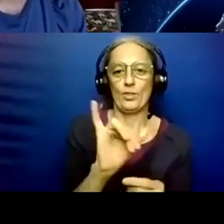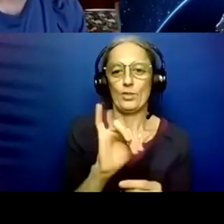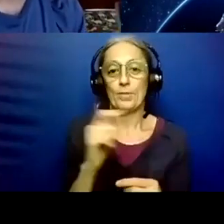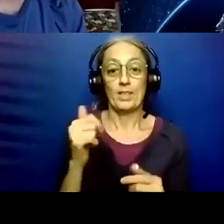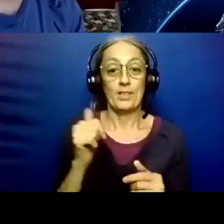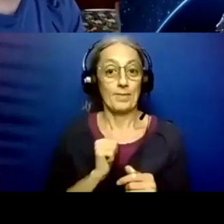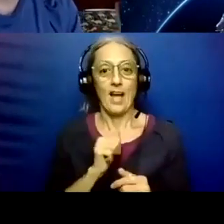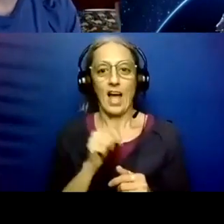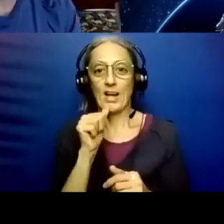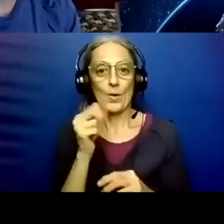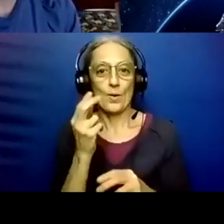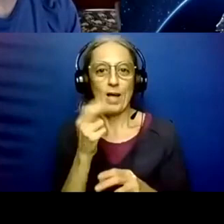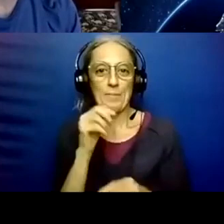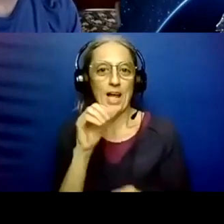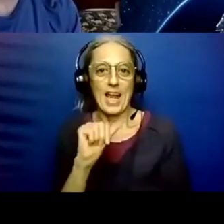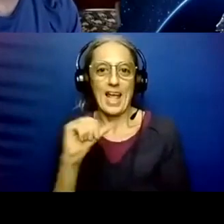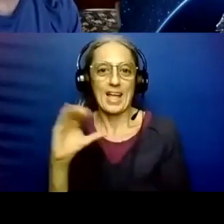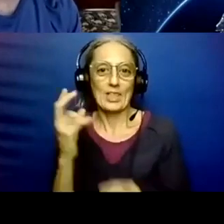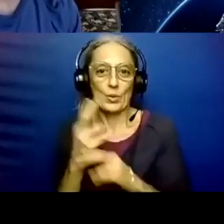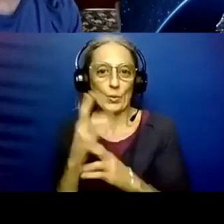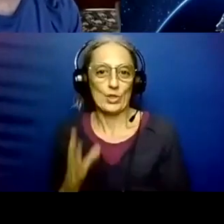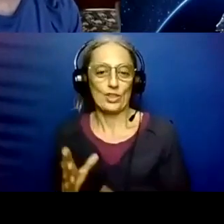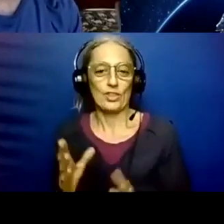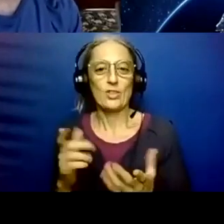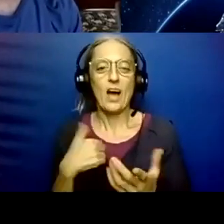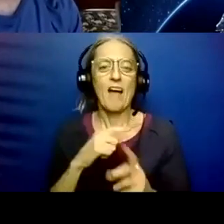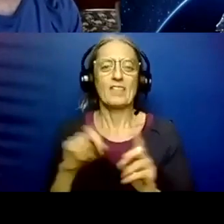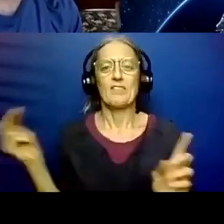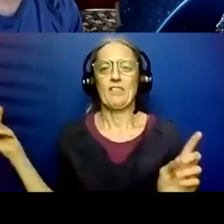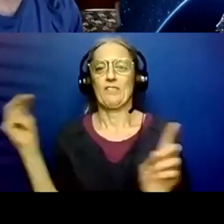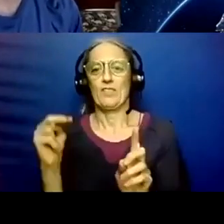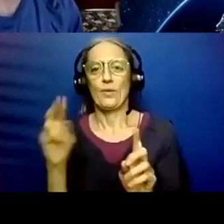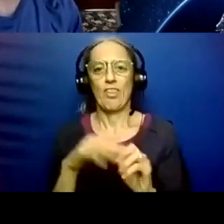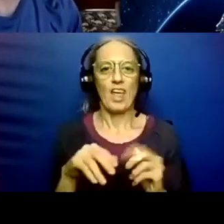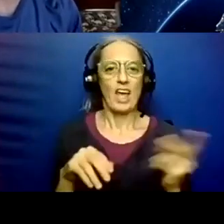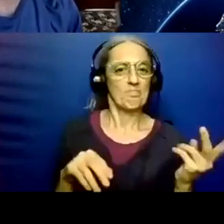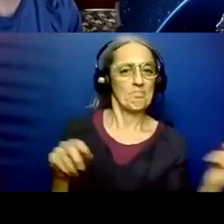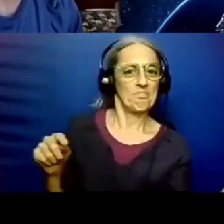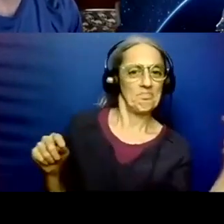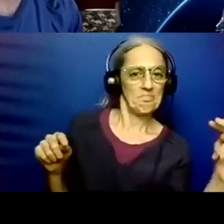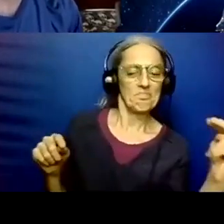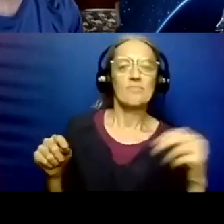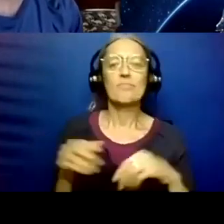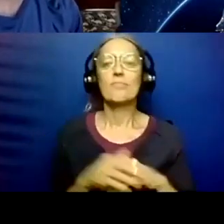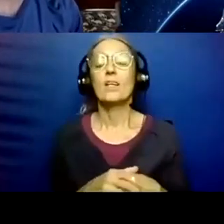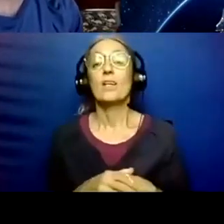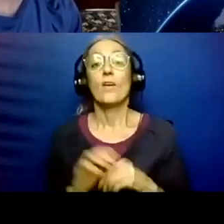talk about it from another vantage point. You know, when we're learning to use anything new,